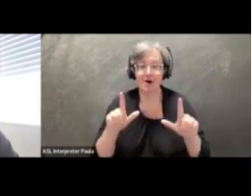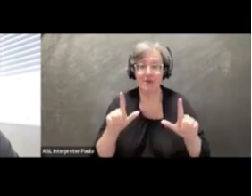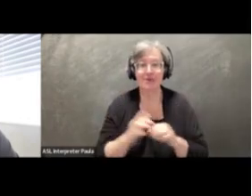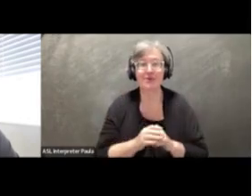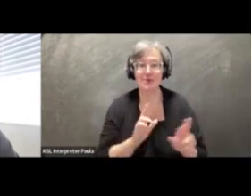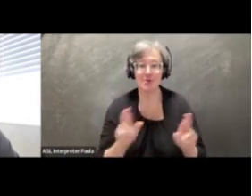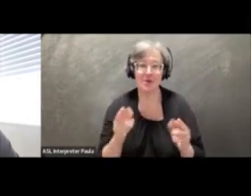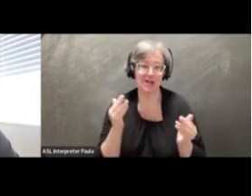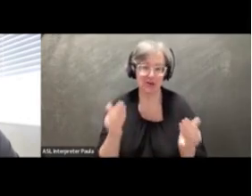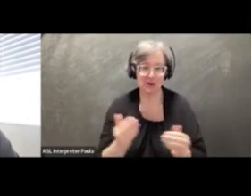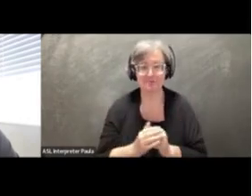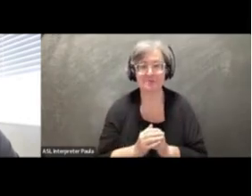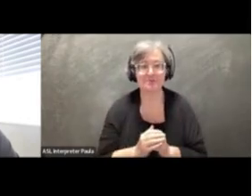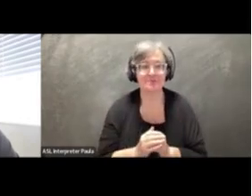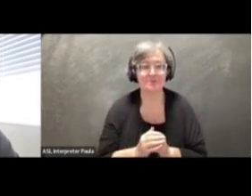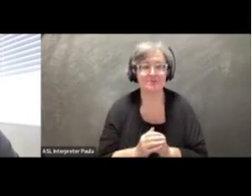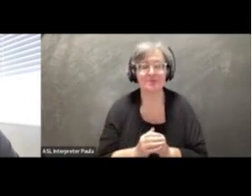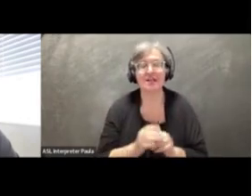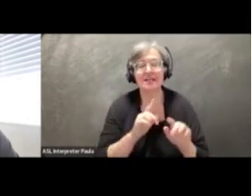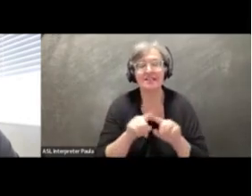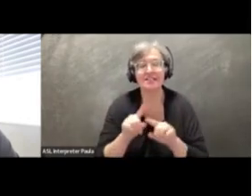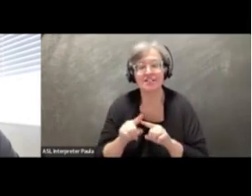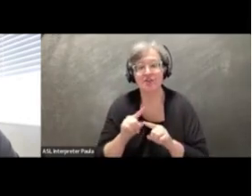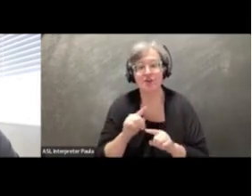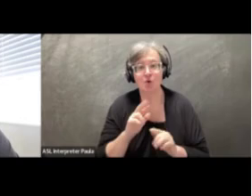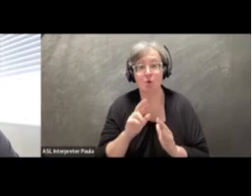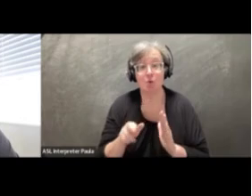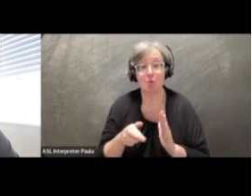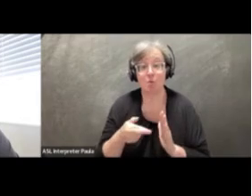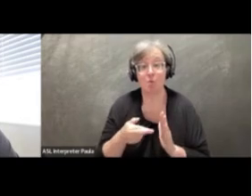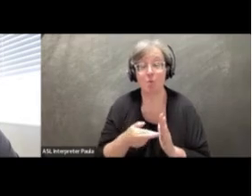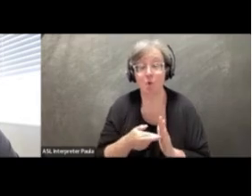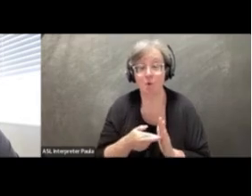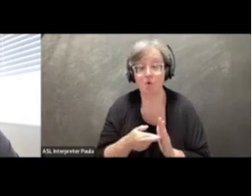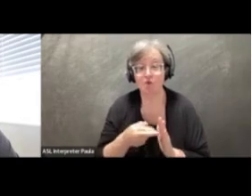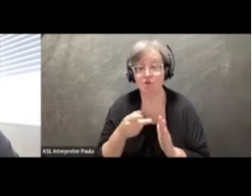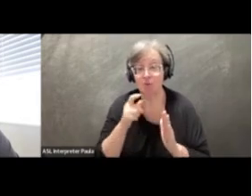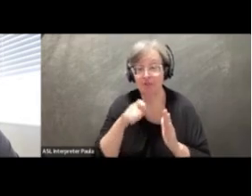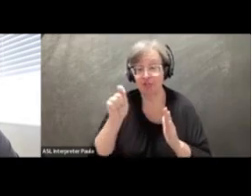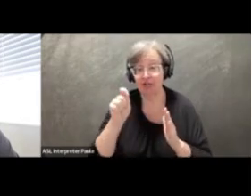go. There's a couple of different roles that we'd like you to check if you identify